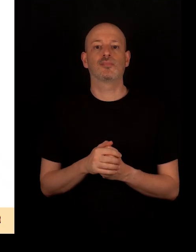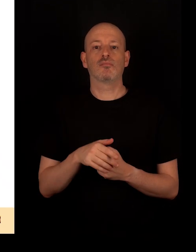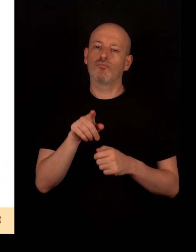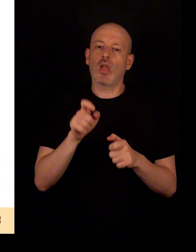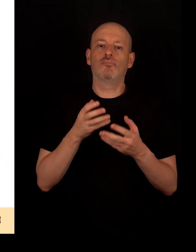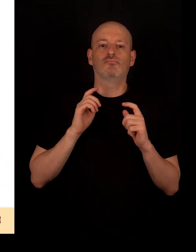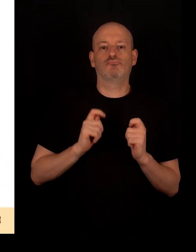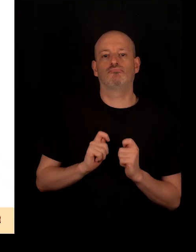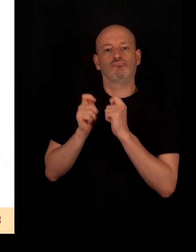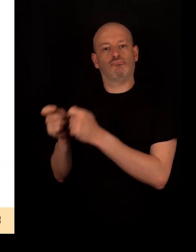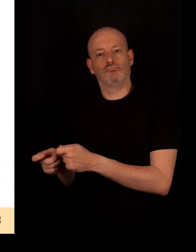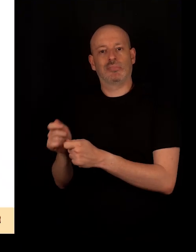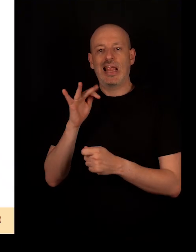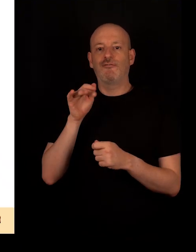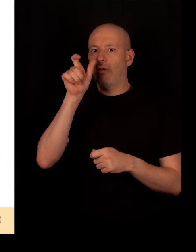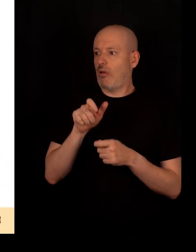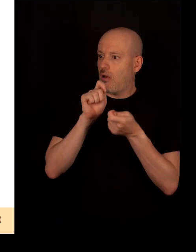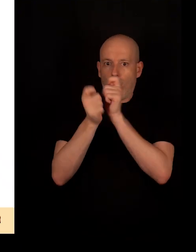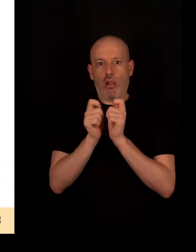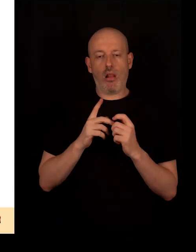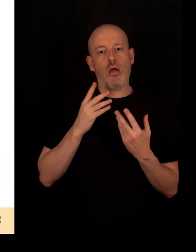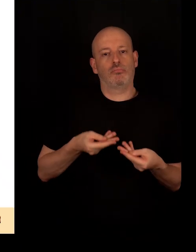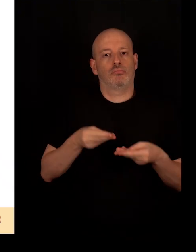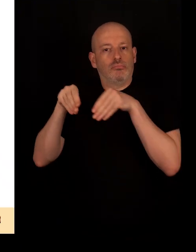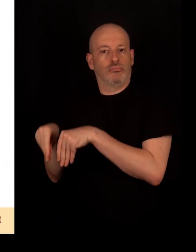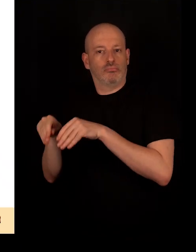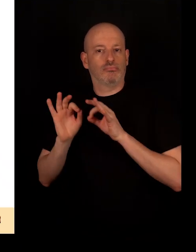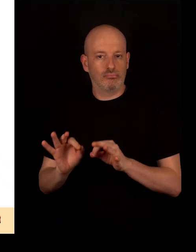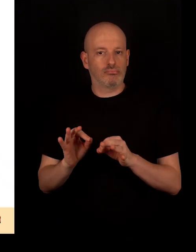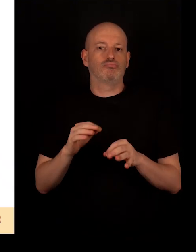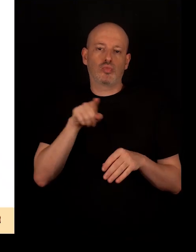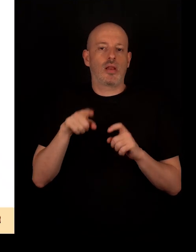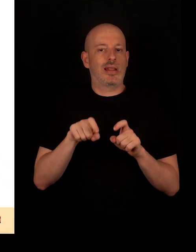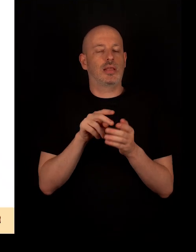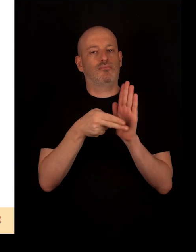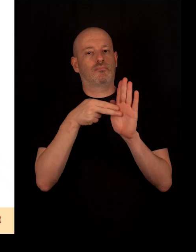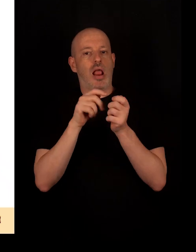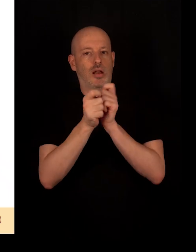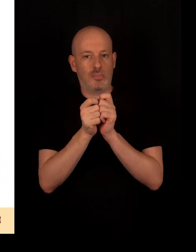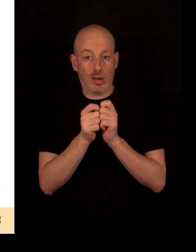So you do the proper handover or if the legal representative changes there, we need to have an amendment.